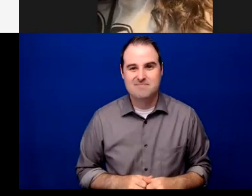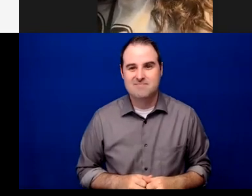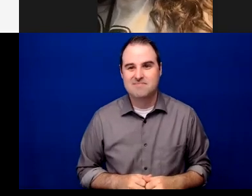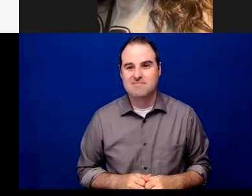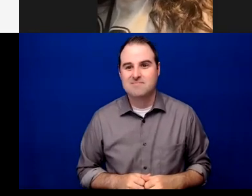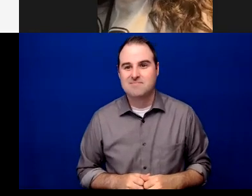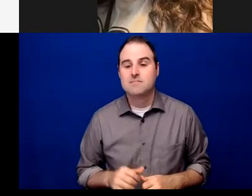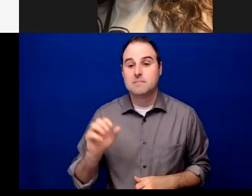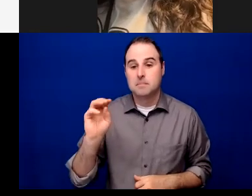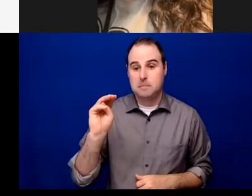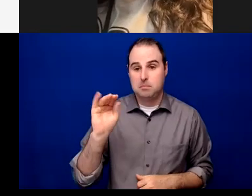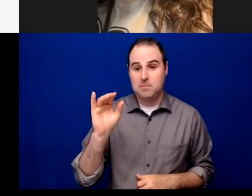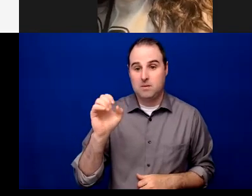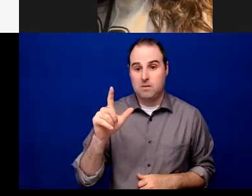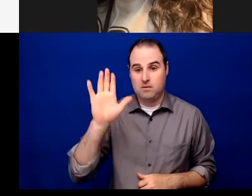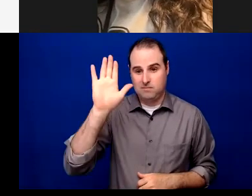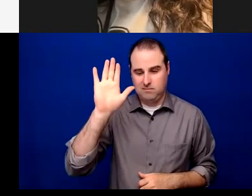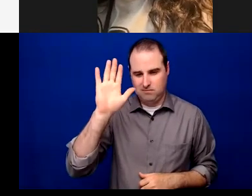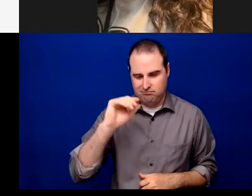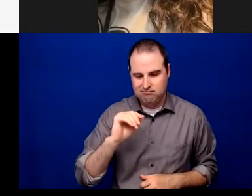the one thing that I'll mention